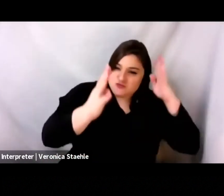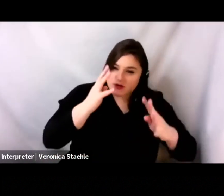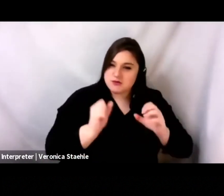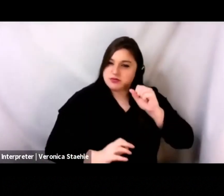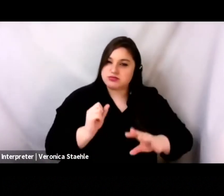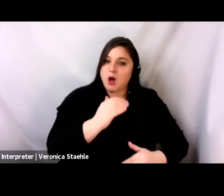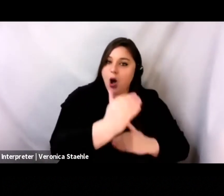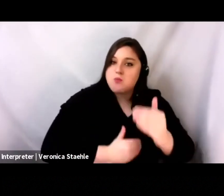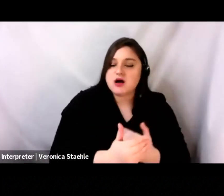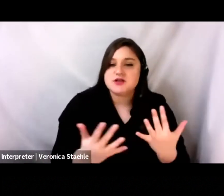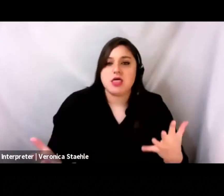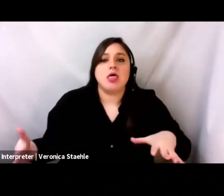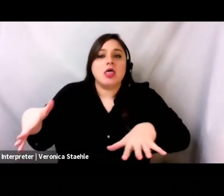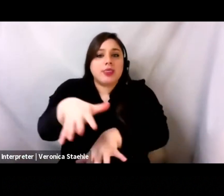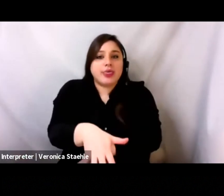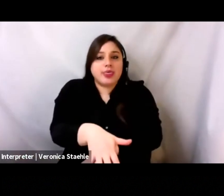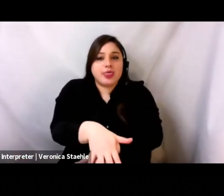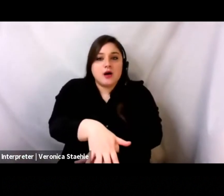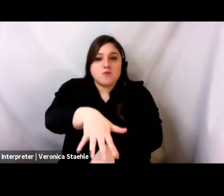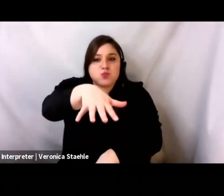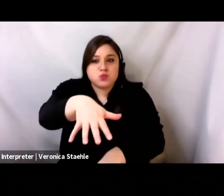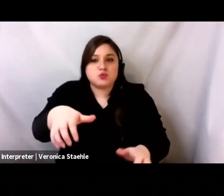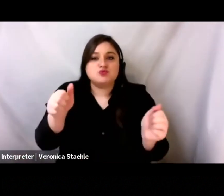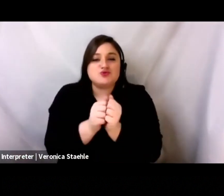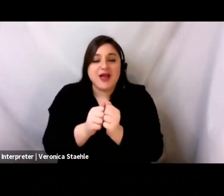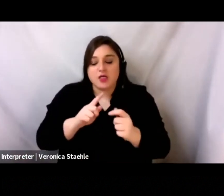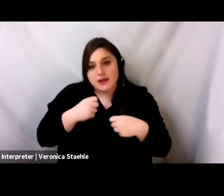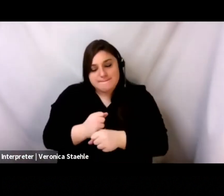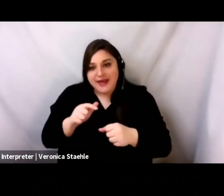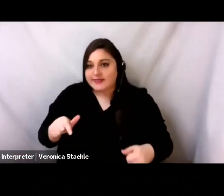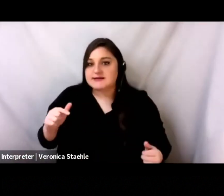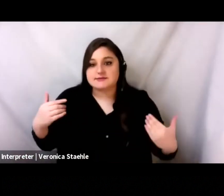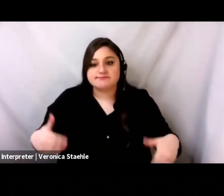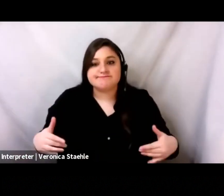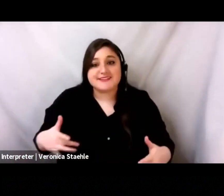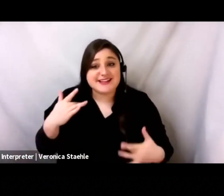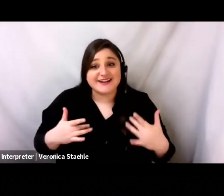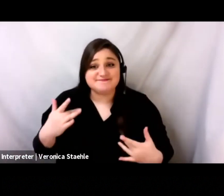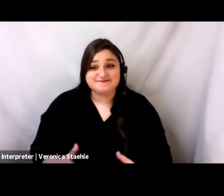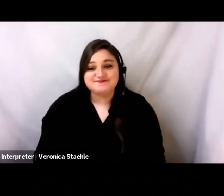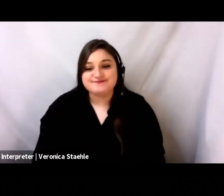what's creating the heat that can make this new really, really, really exciting work happening.